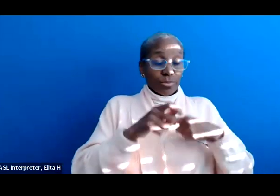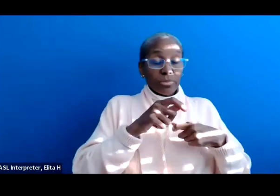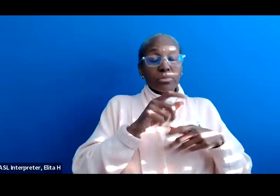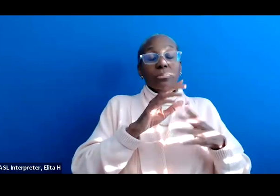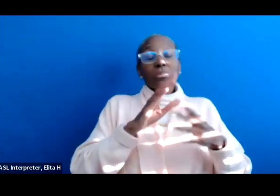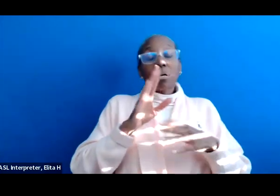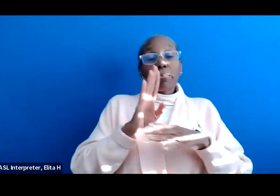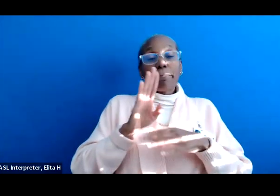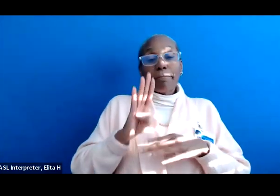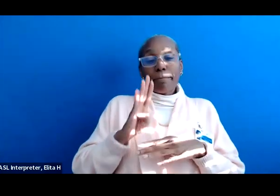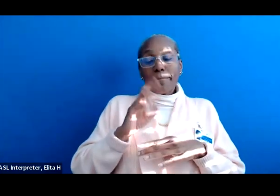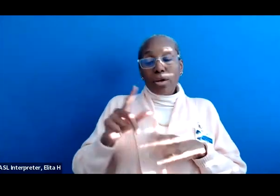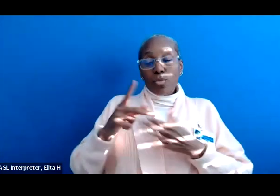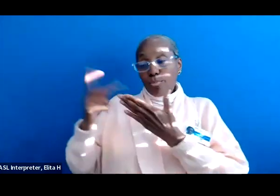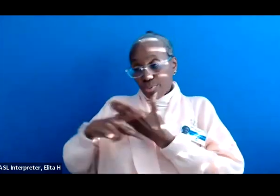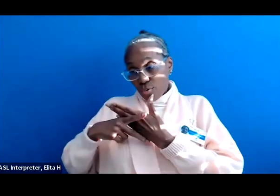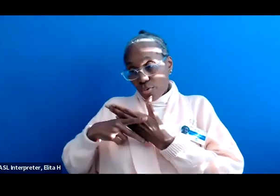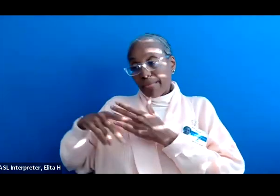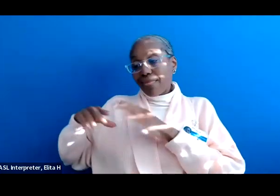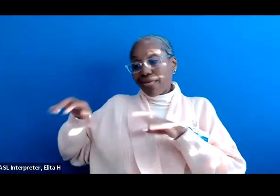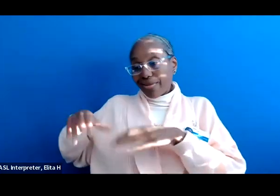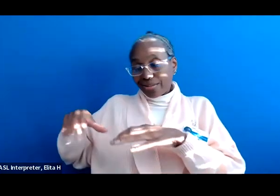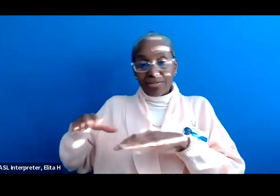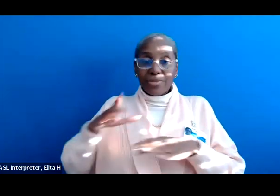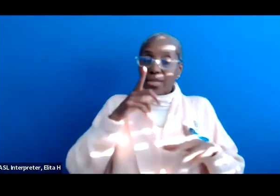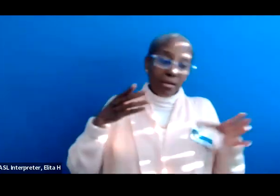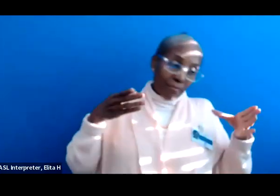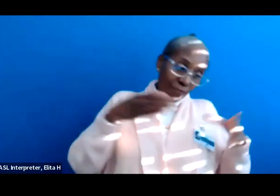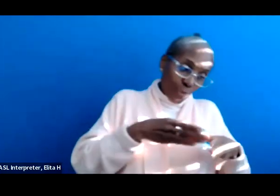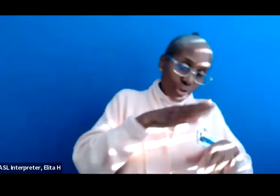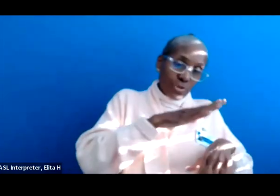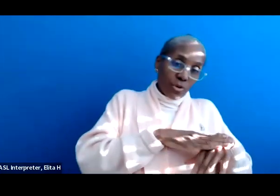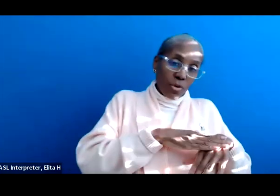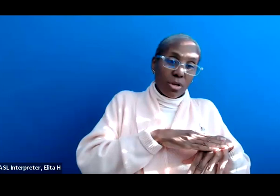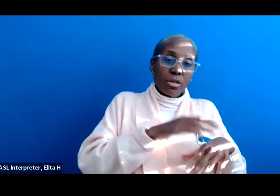the emphasis to be on the activity and not the stool coming out.